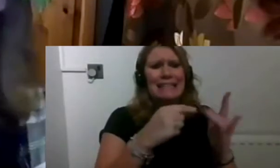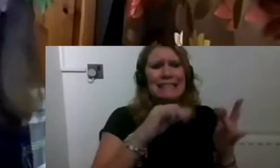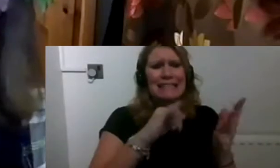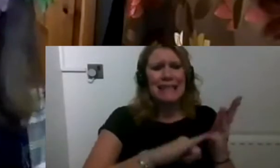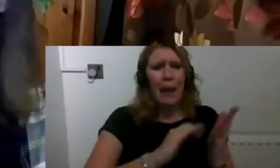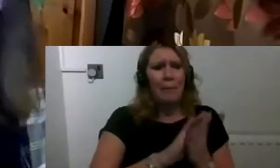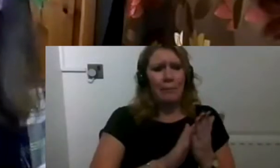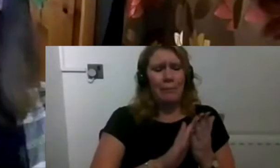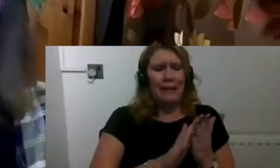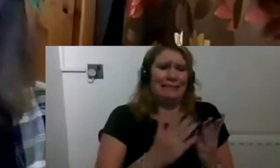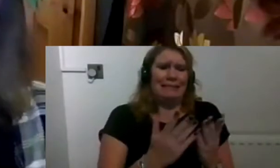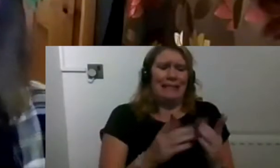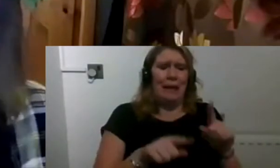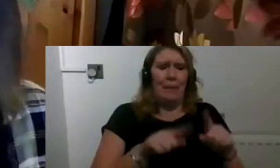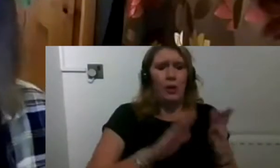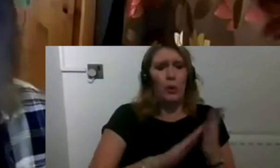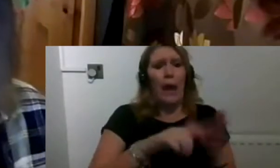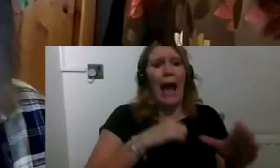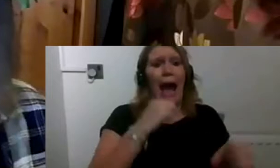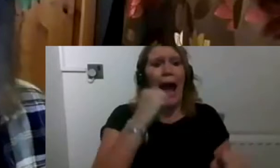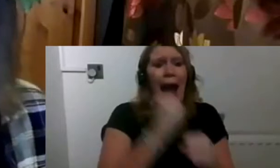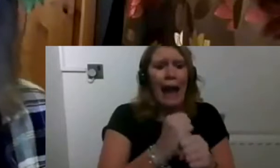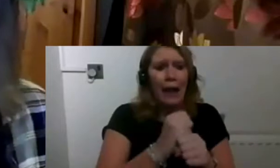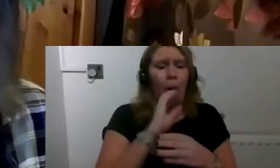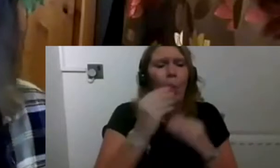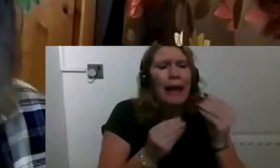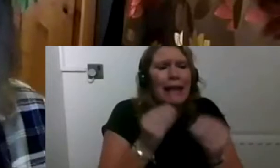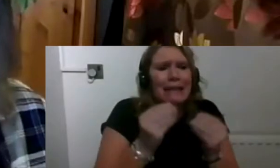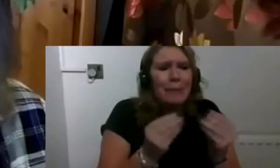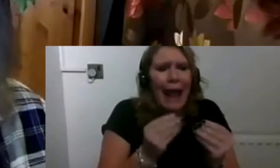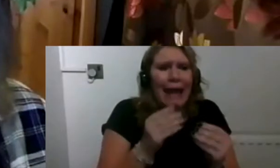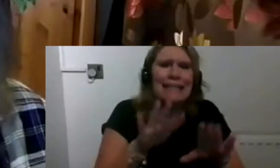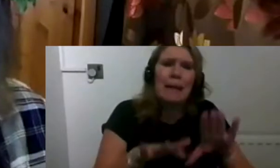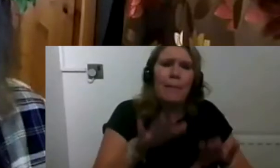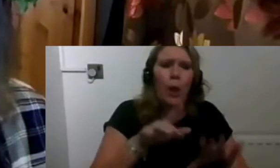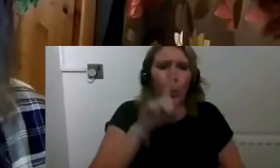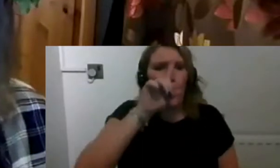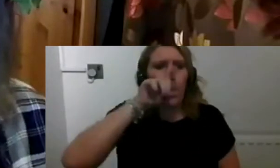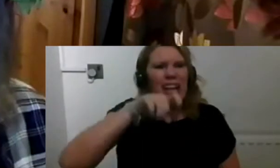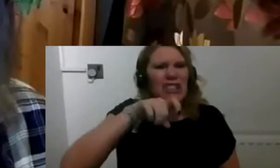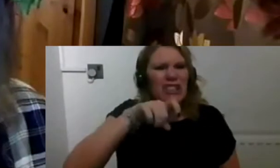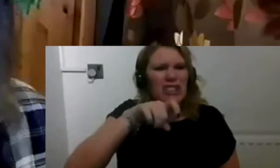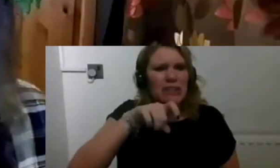word 'hag' often only translated as 'witch' but when I tell you what a Hagtessa is you will see that you're